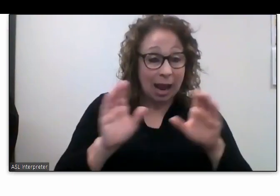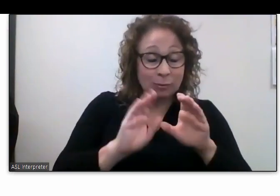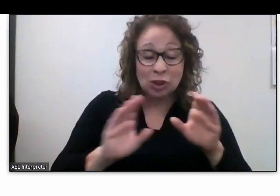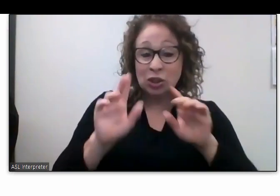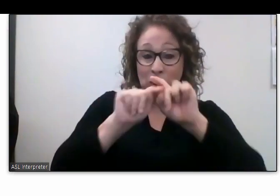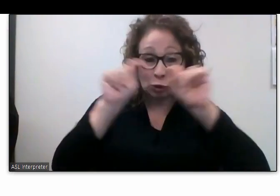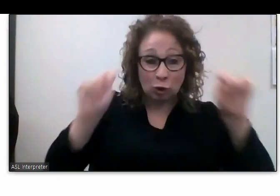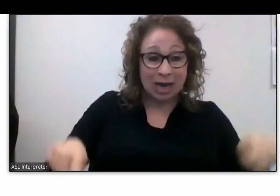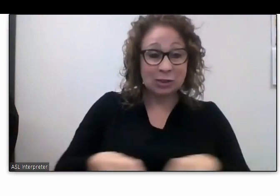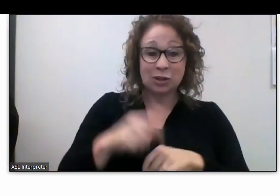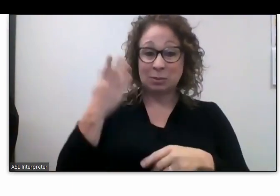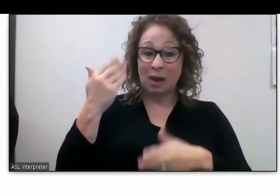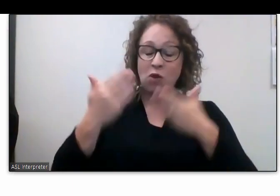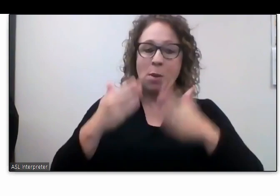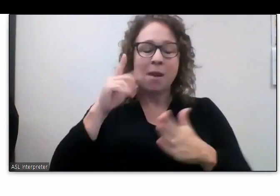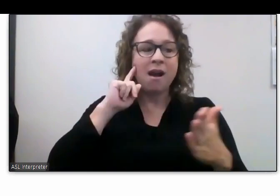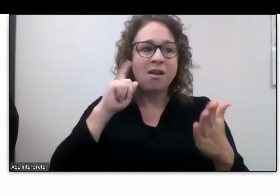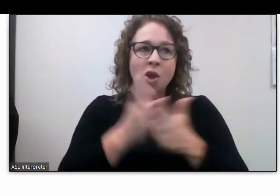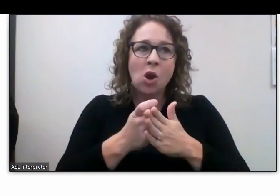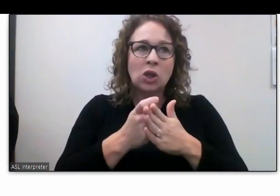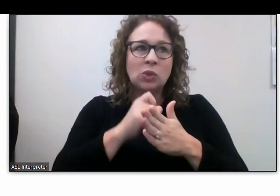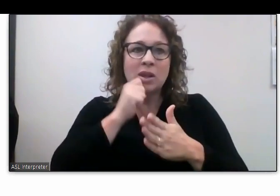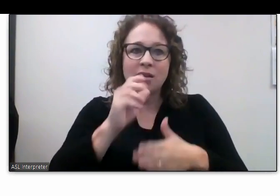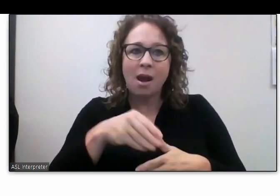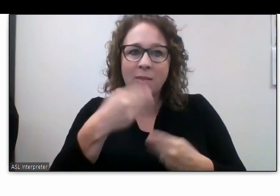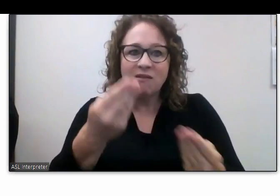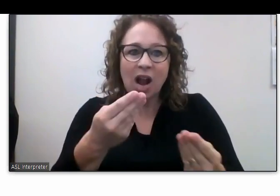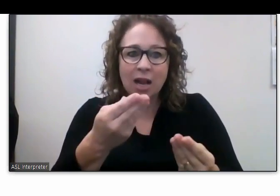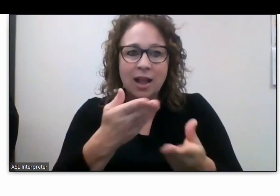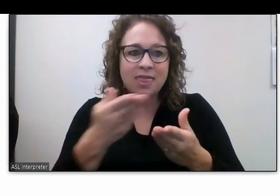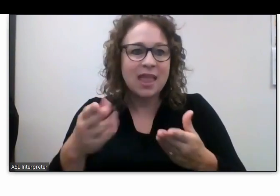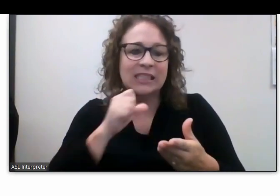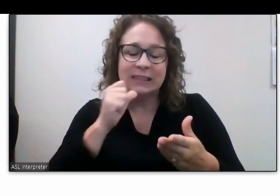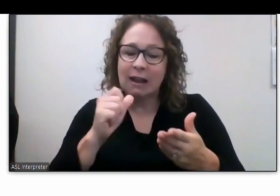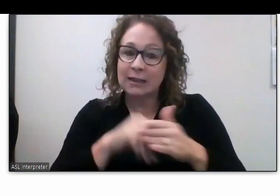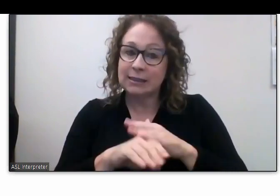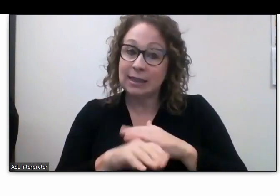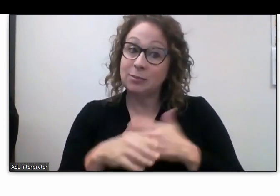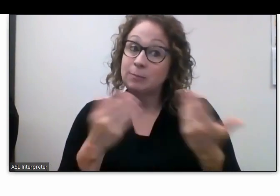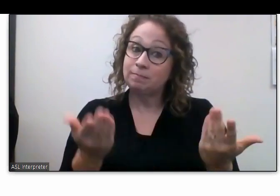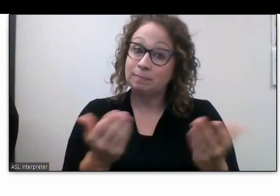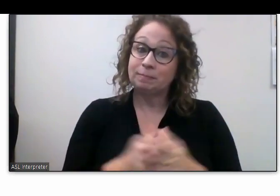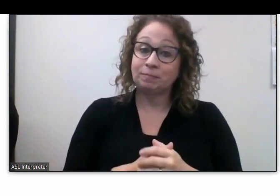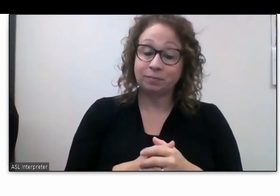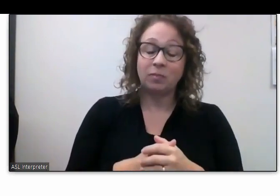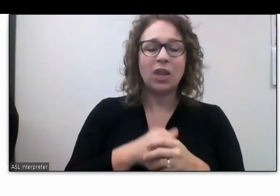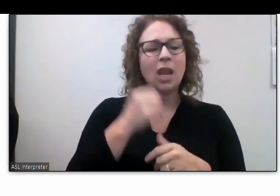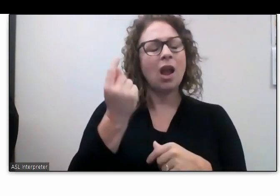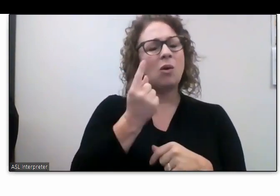you might even start to notice when they're not provided and when things aren't accessible. And always make sure to include people with